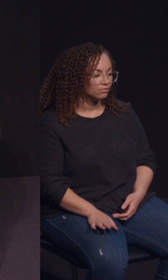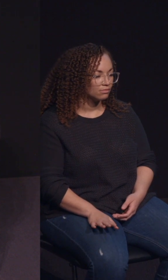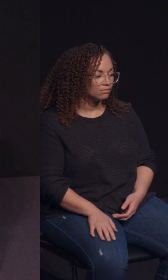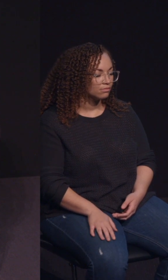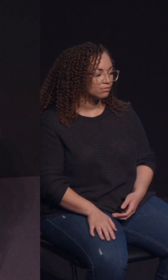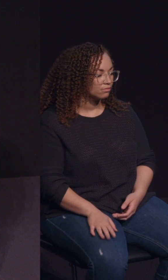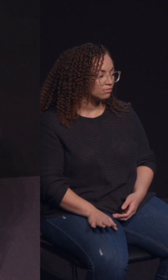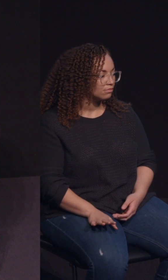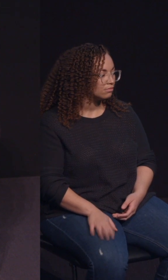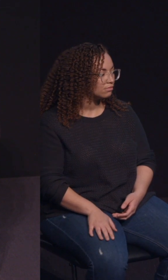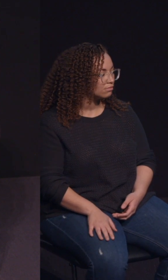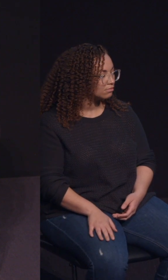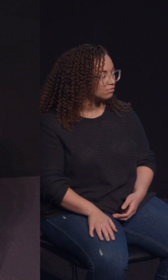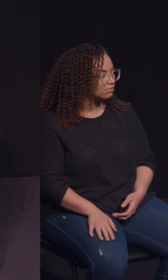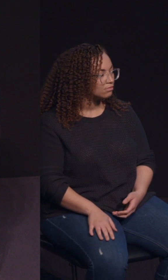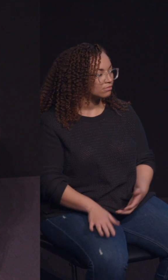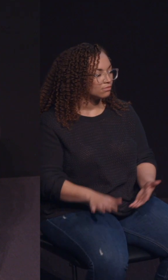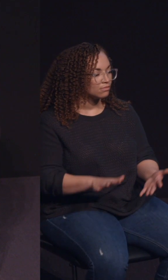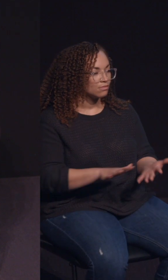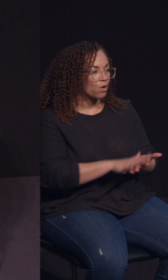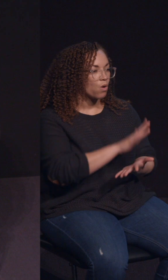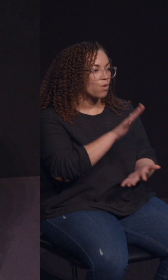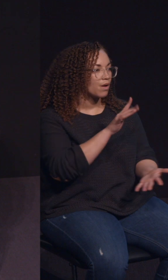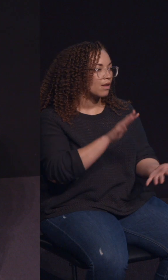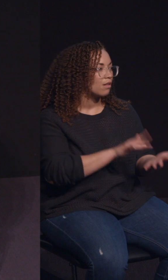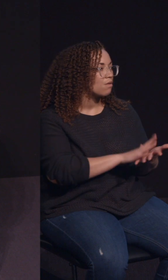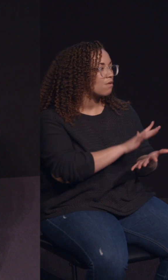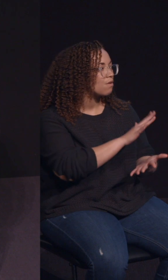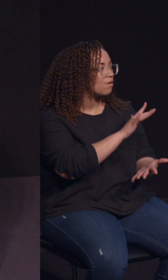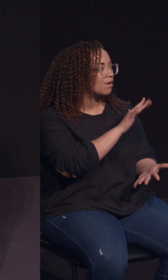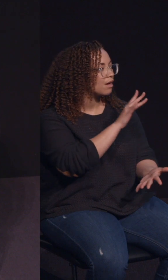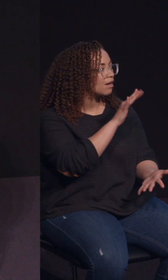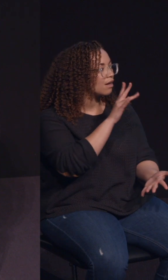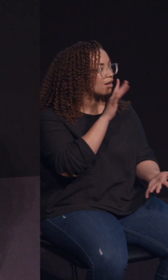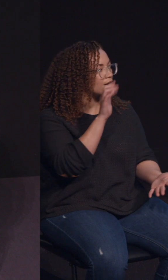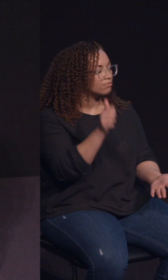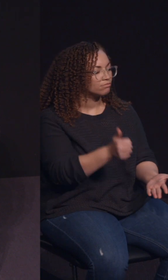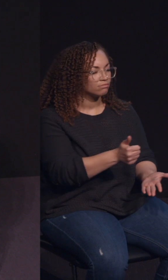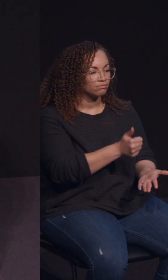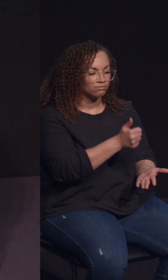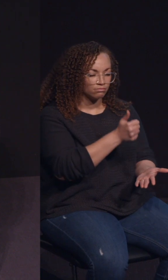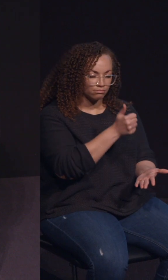Glory glory hallelujah